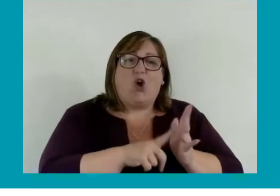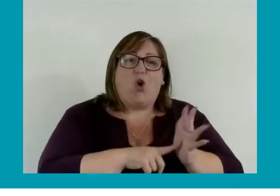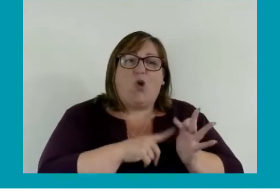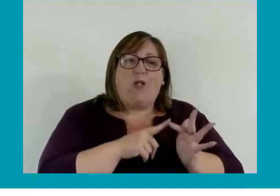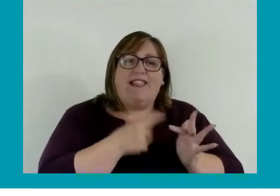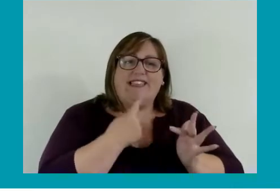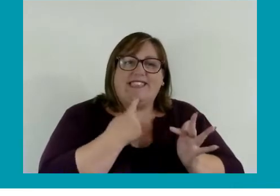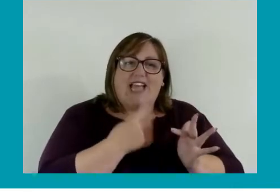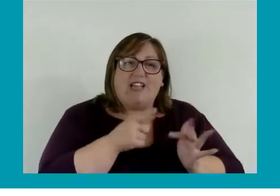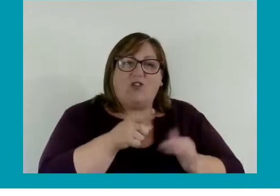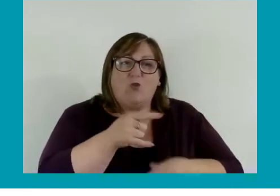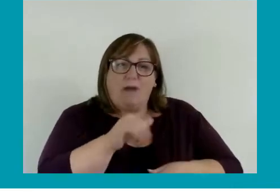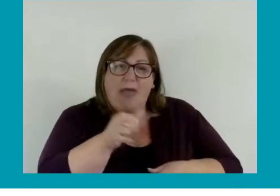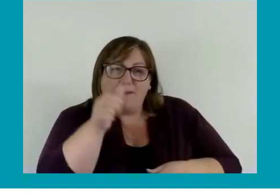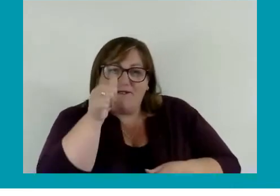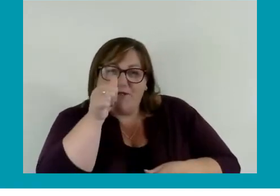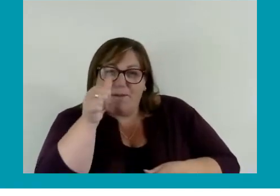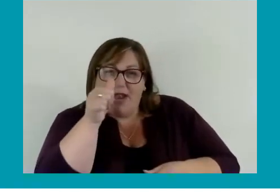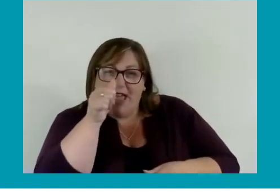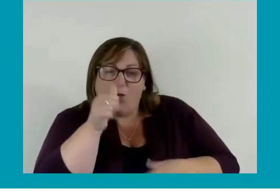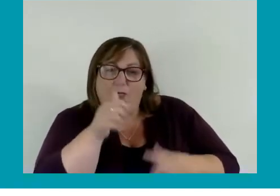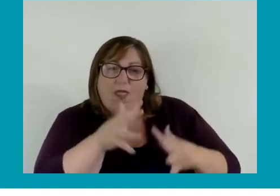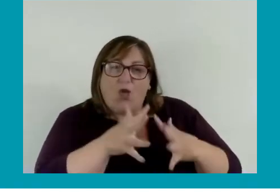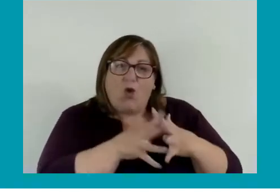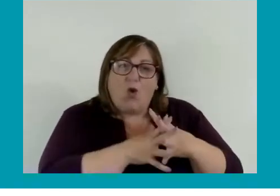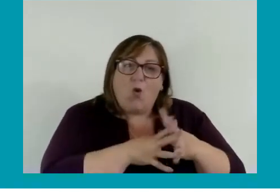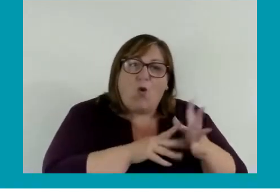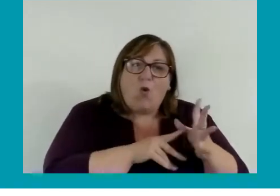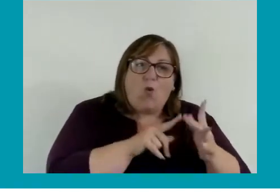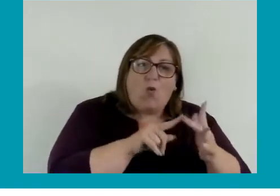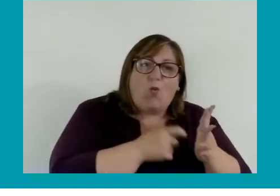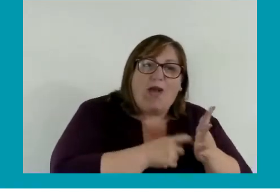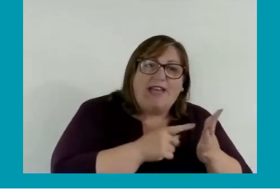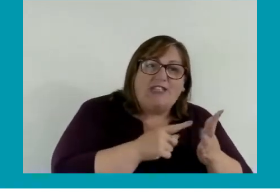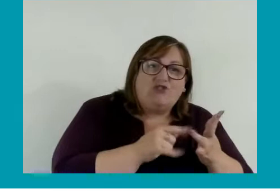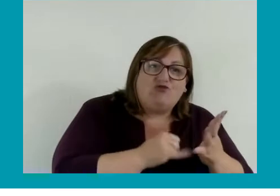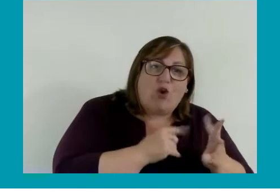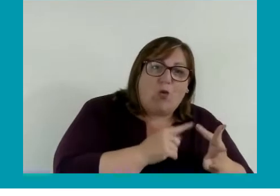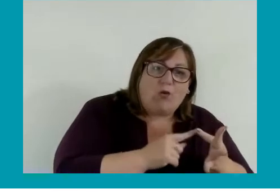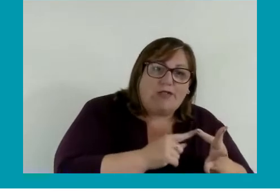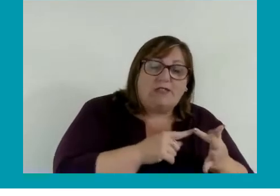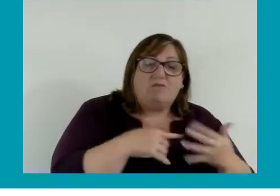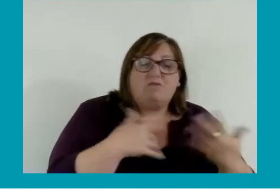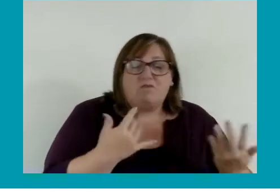we are the same organisation so the john lewis partnership encompasses all of that um we are an